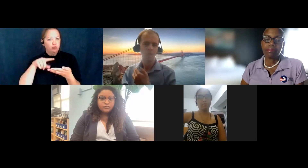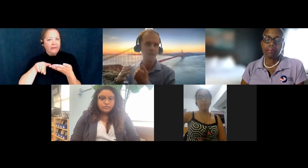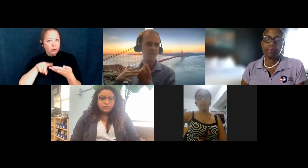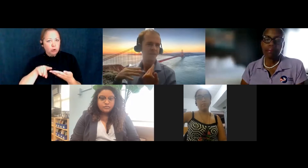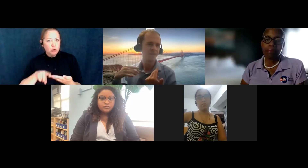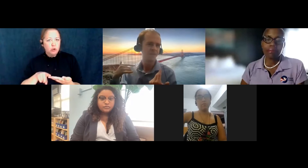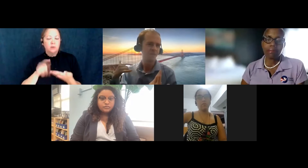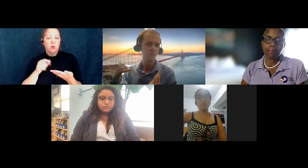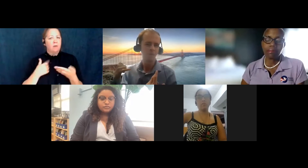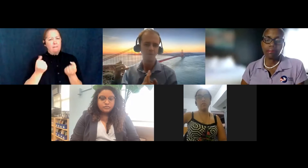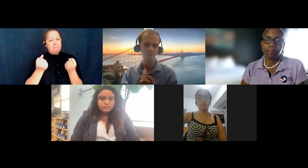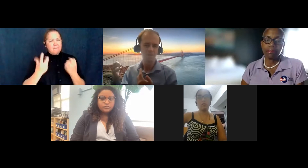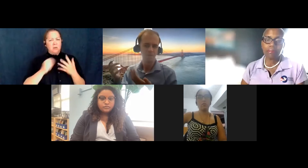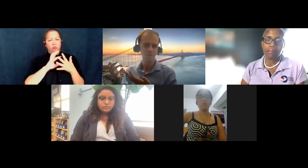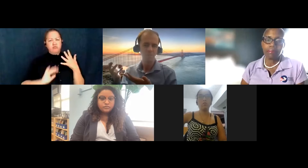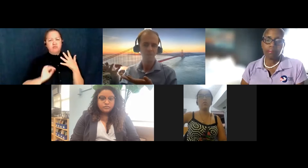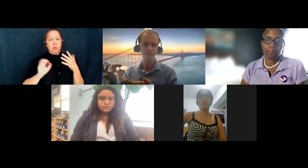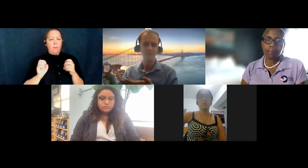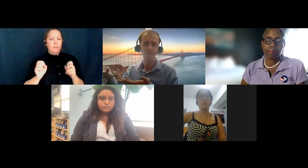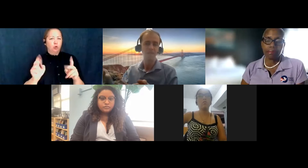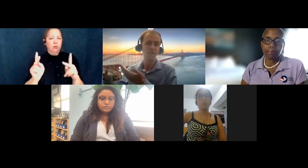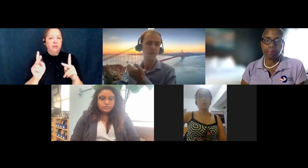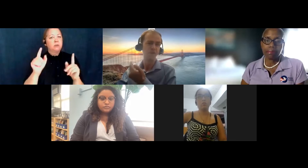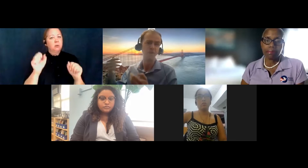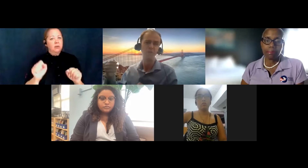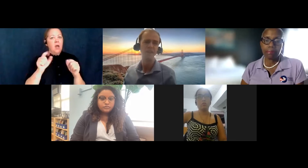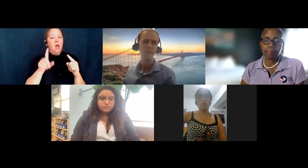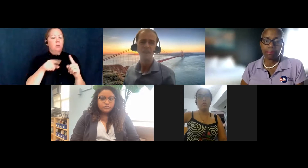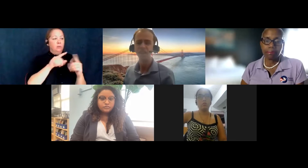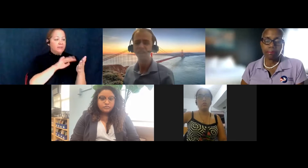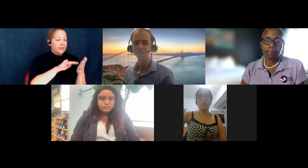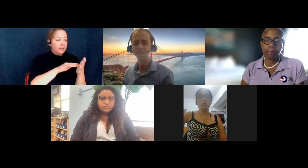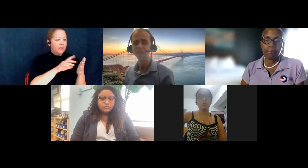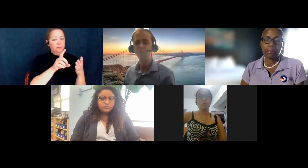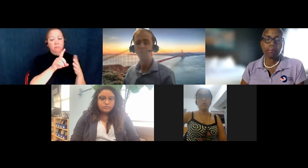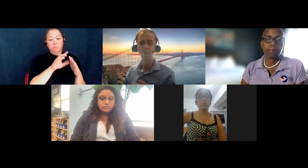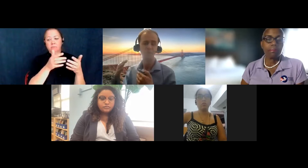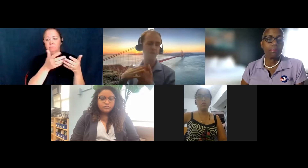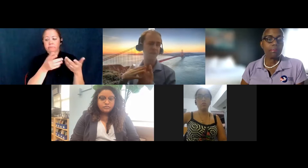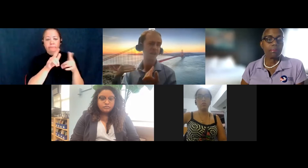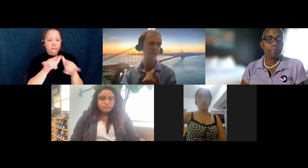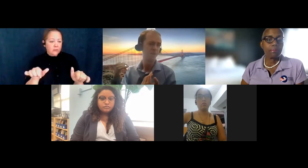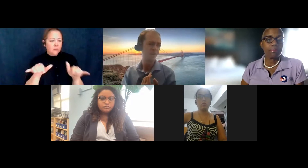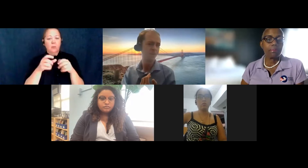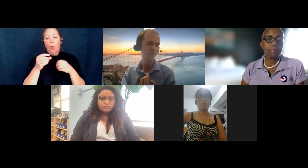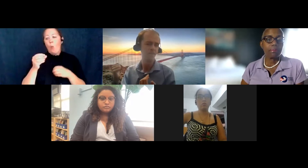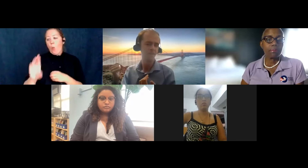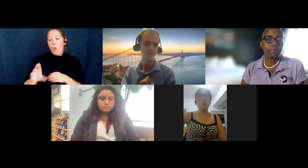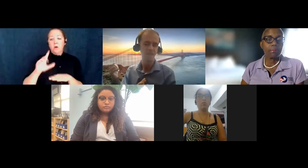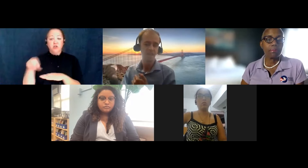while studying or completely on their own. Today, we are going to be talking to a panel of three